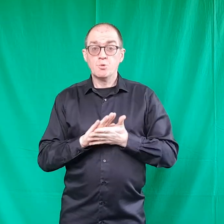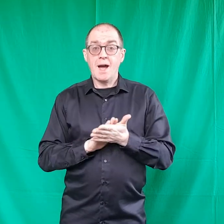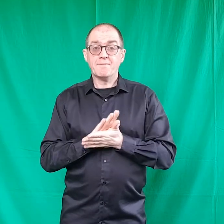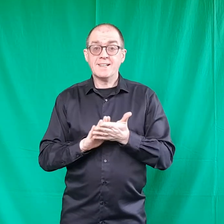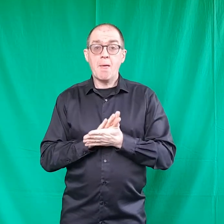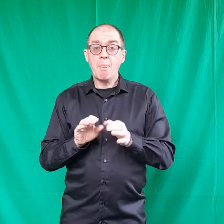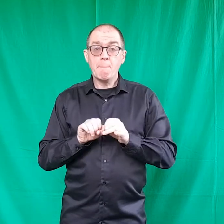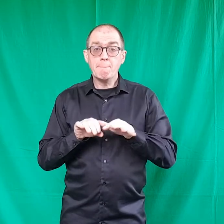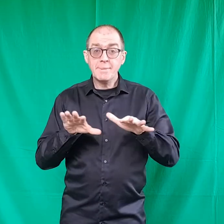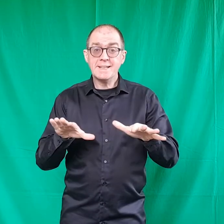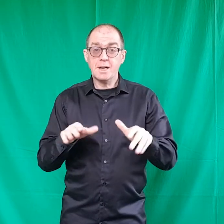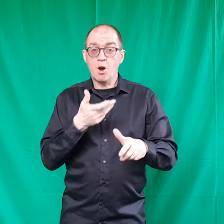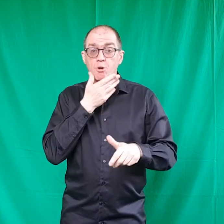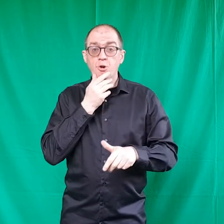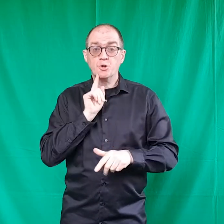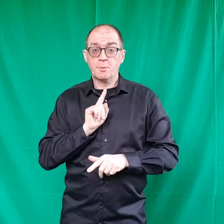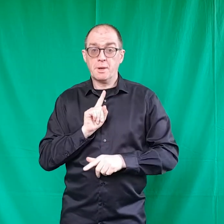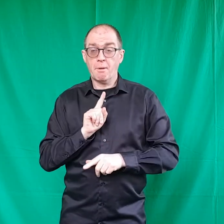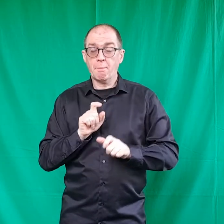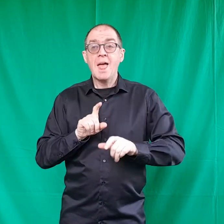You have to get the meaning across to people.